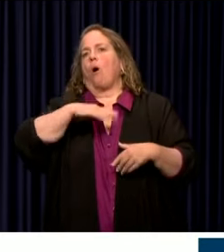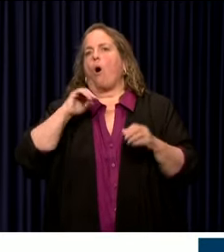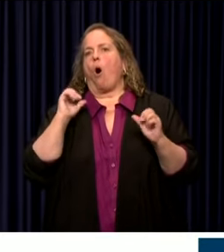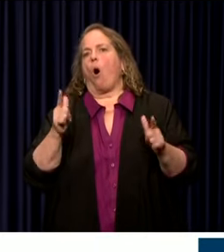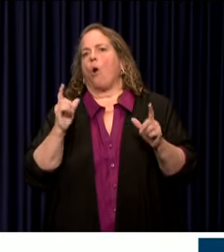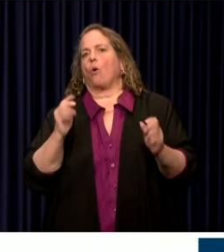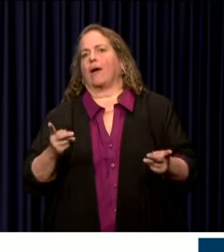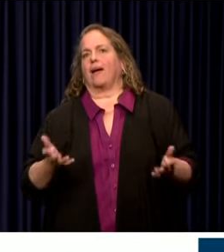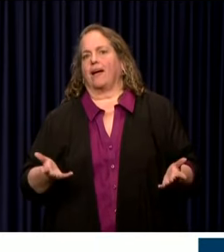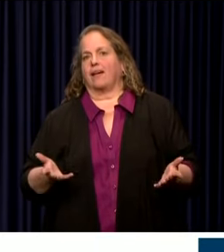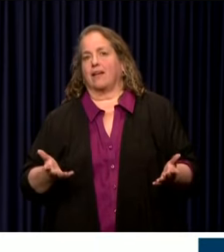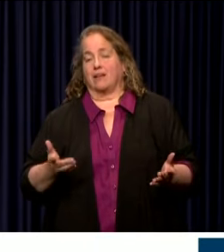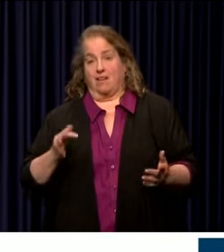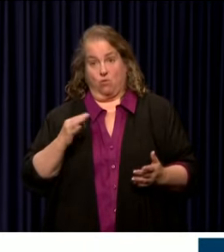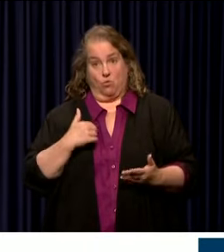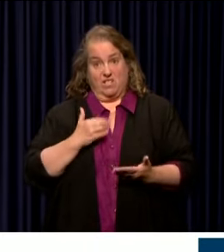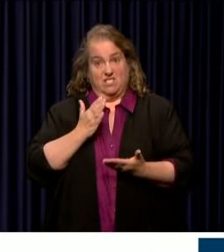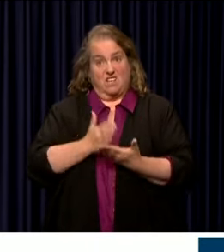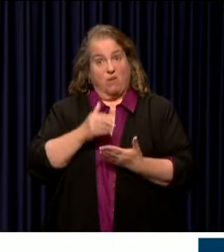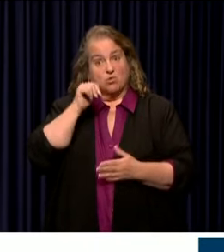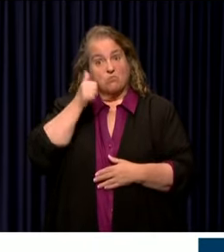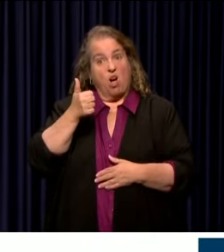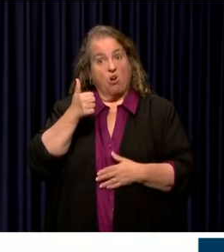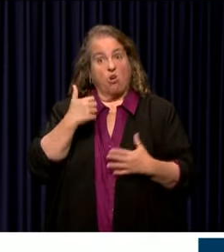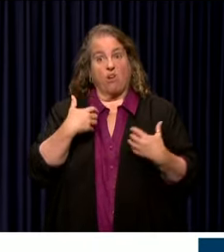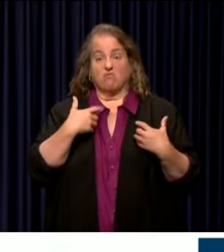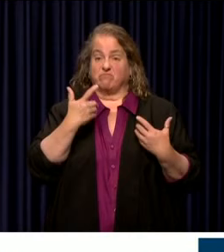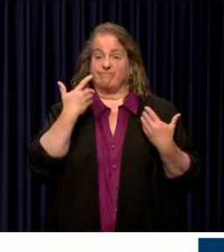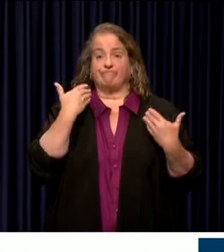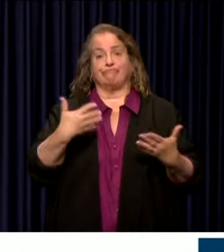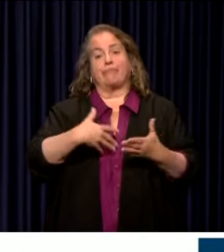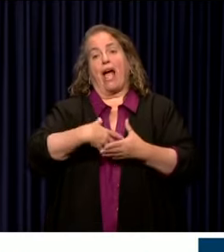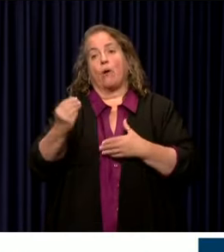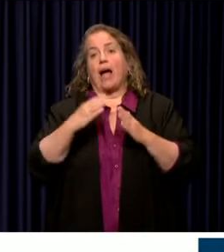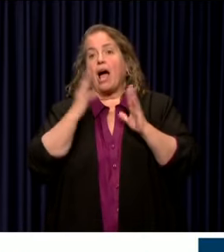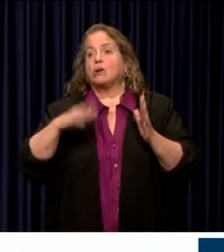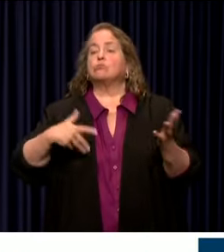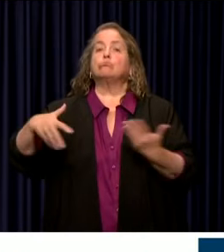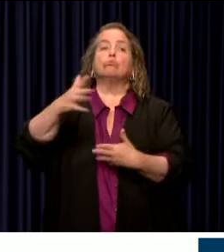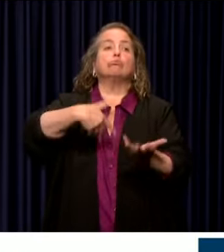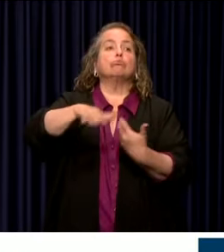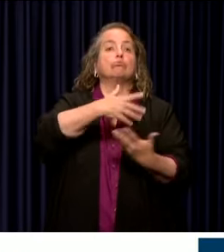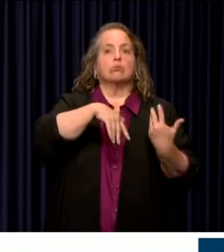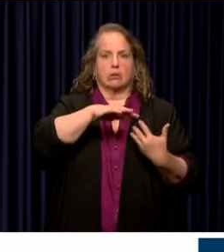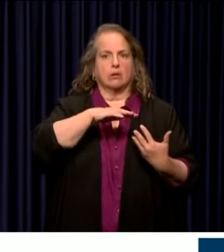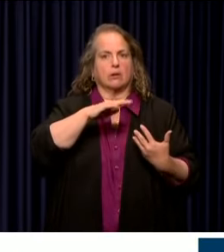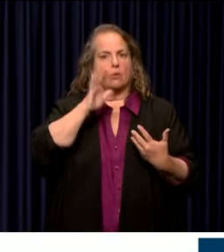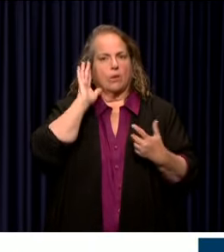MAKING DECISIONS THAT RECKLESS, THAT I BELIEVE WILL CAUSE A